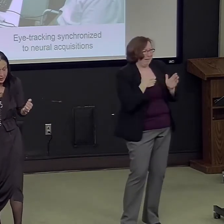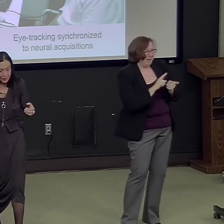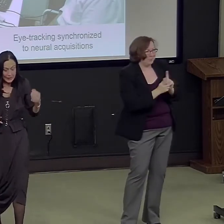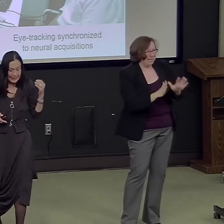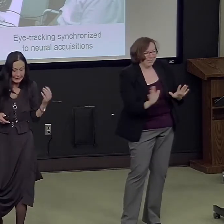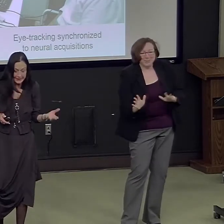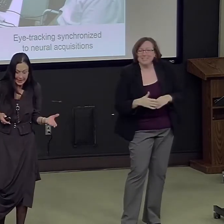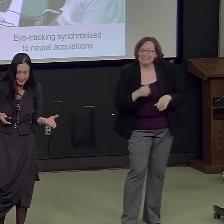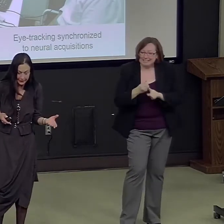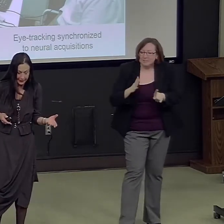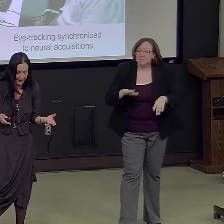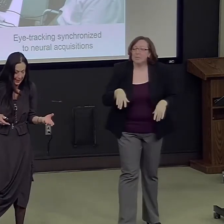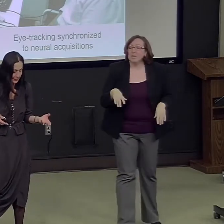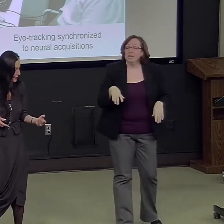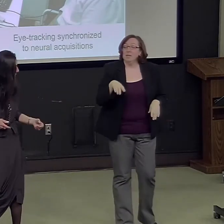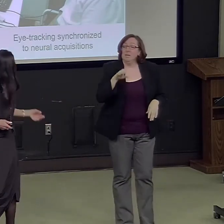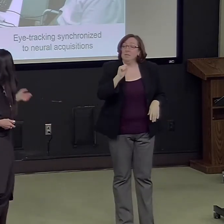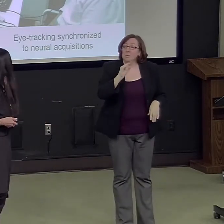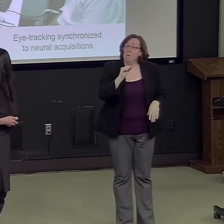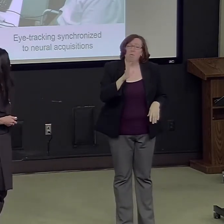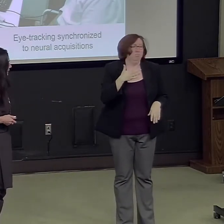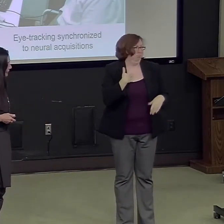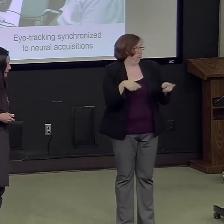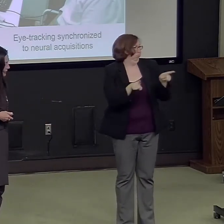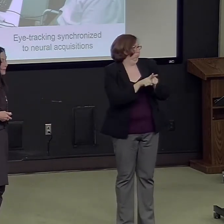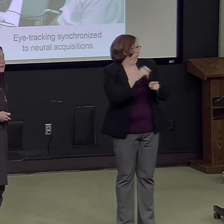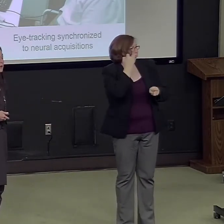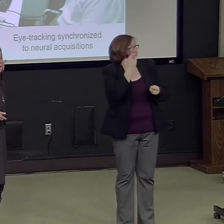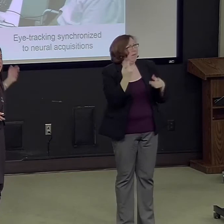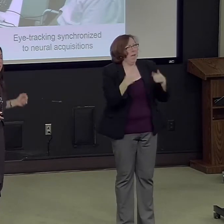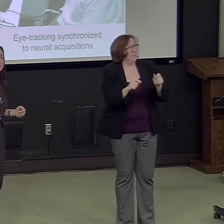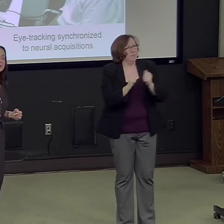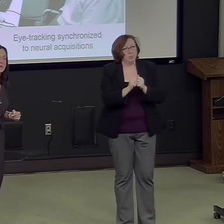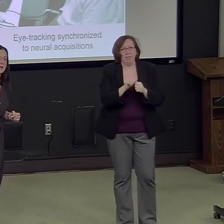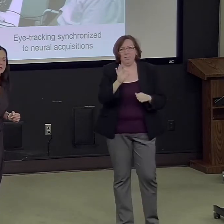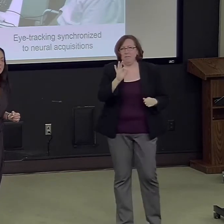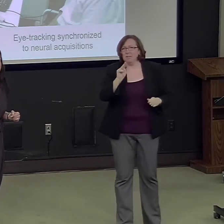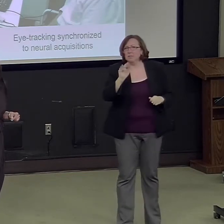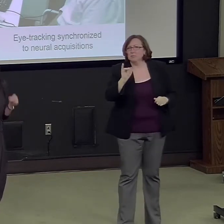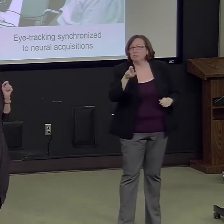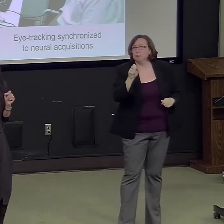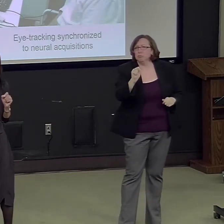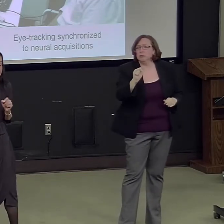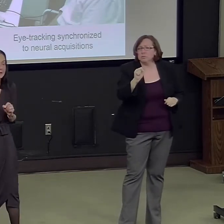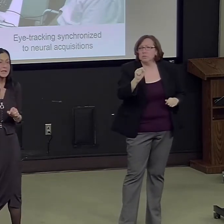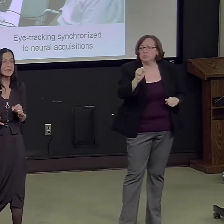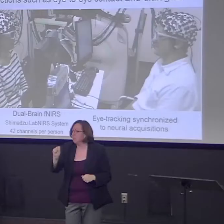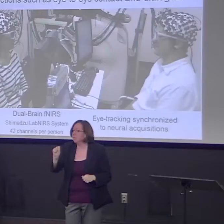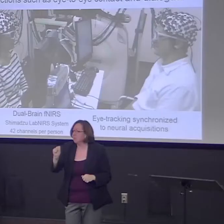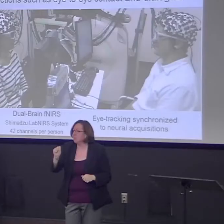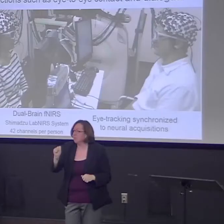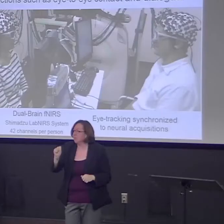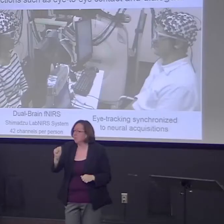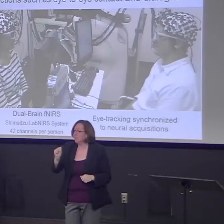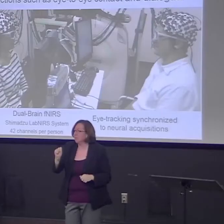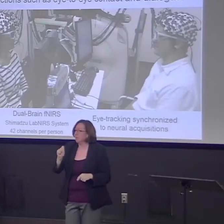So the same thing happens in near-infrared spectroscopy, but it's a little bit simpler.